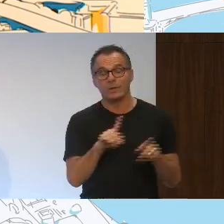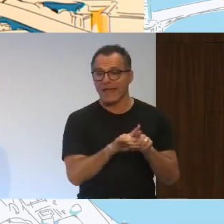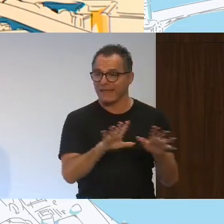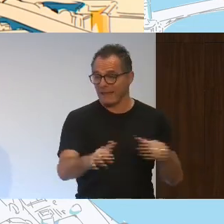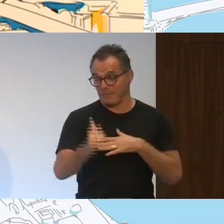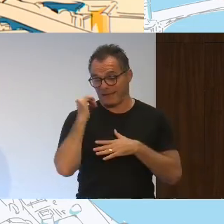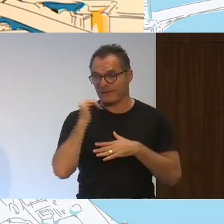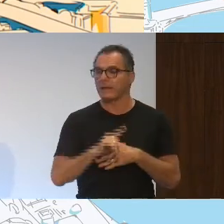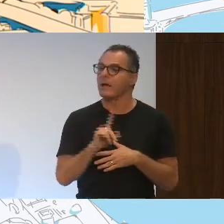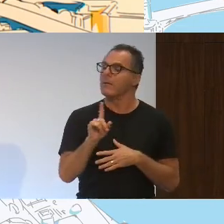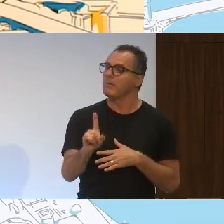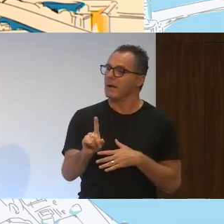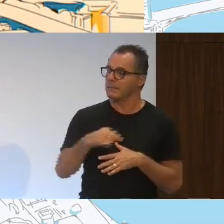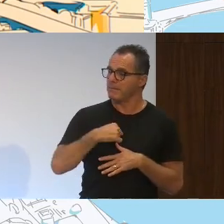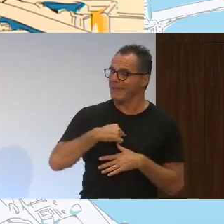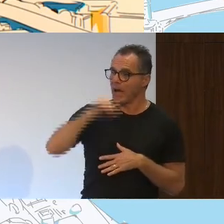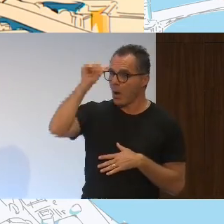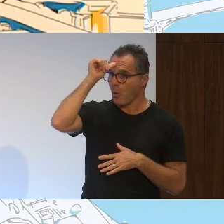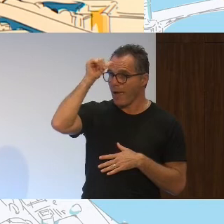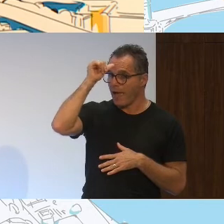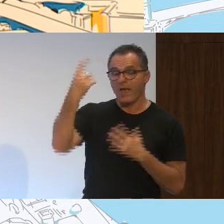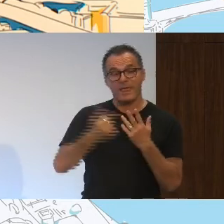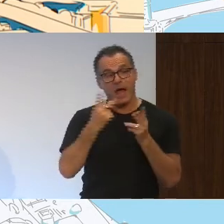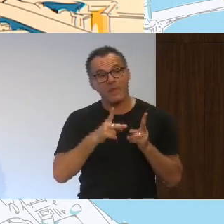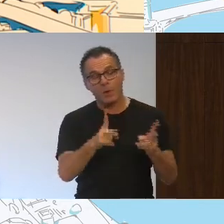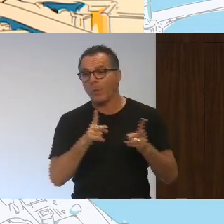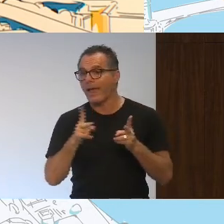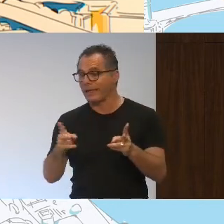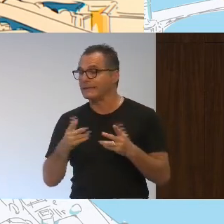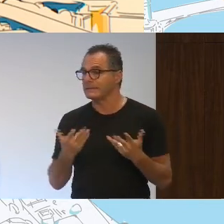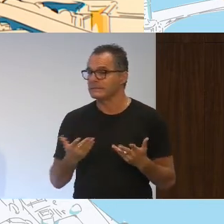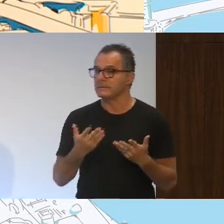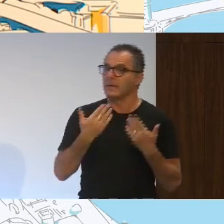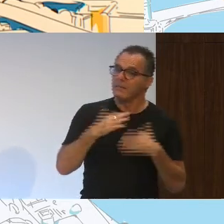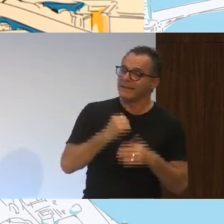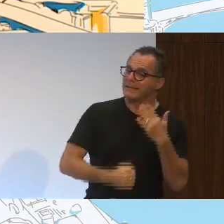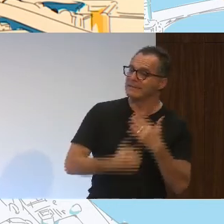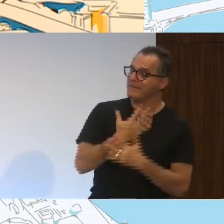but I was aware that there were other ways of doing it. Like the monoclonal we'd actually developed